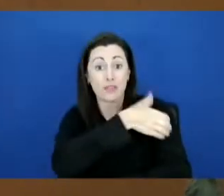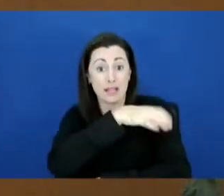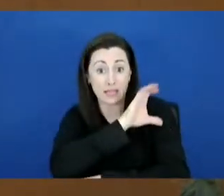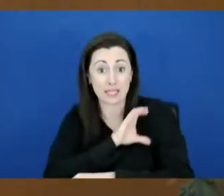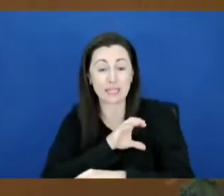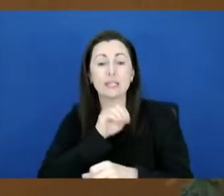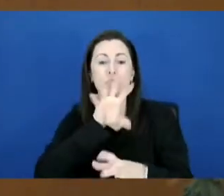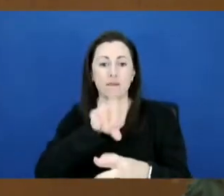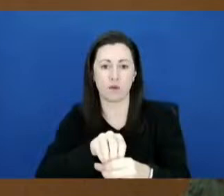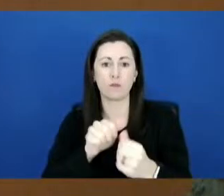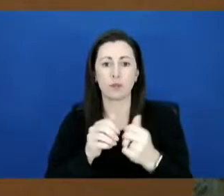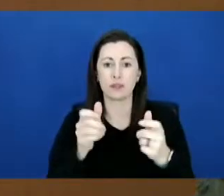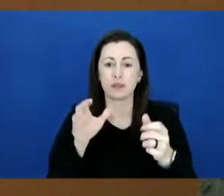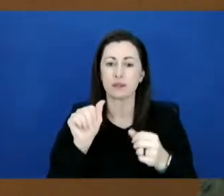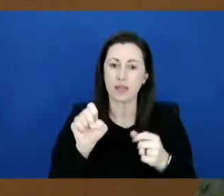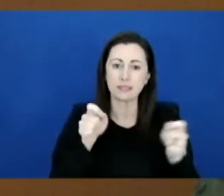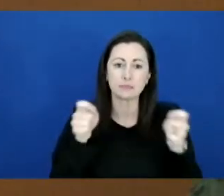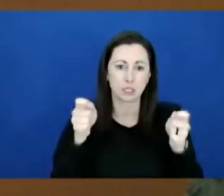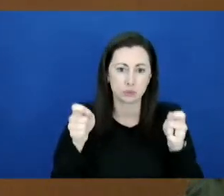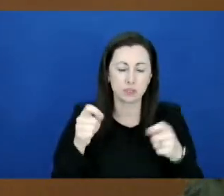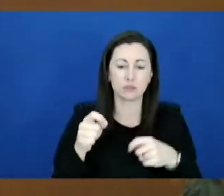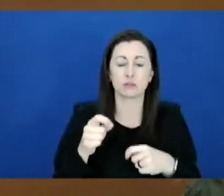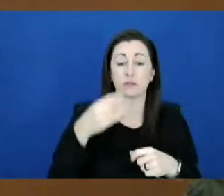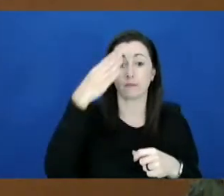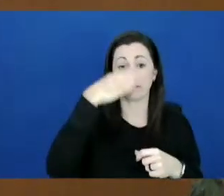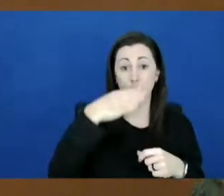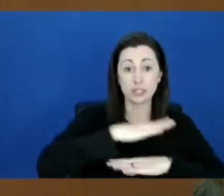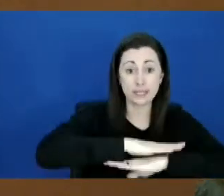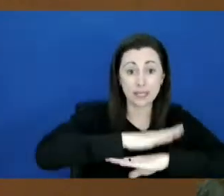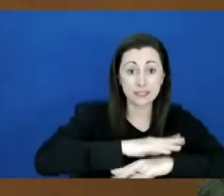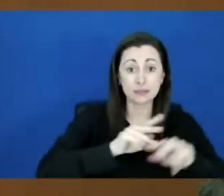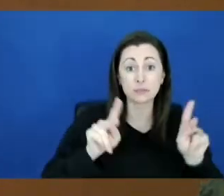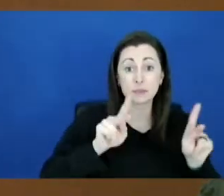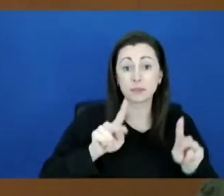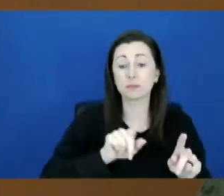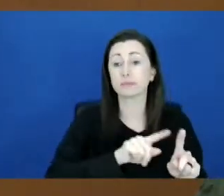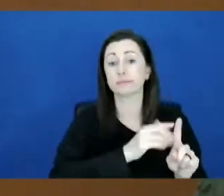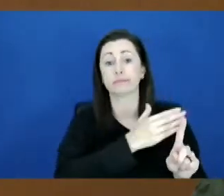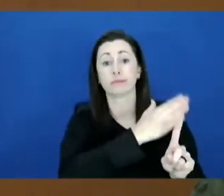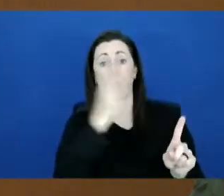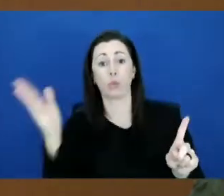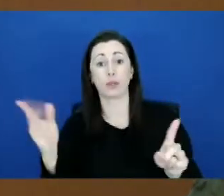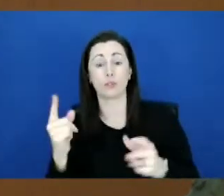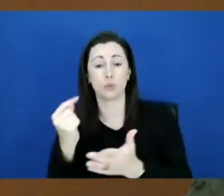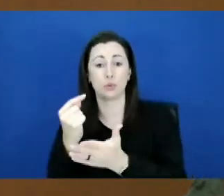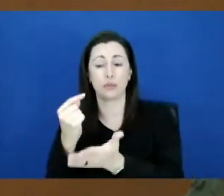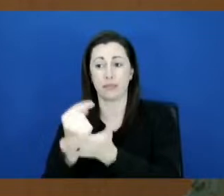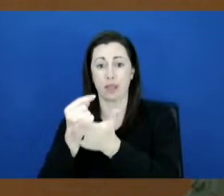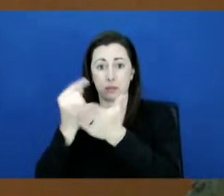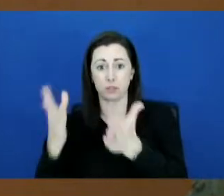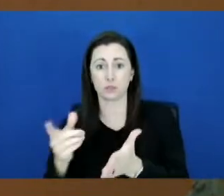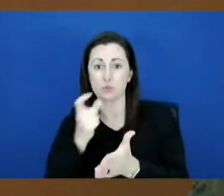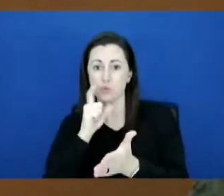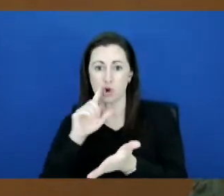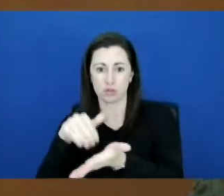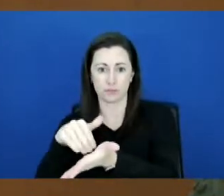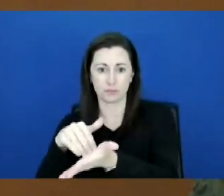WORK, EVERYONE AT OUR CLINIC IS INVOLVED IN SOME TYPE OF CASE MANAGEMENT FROM THE FRONT DESK